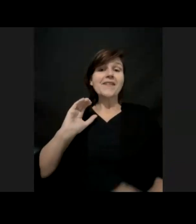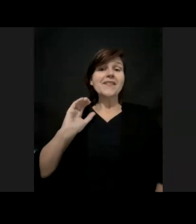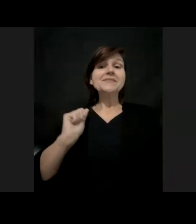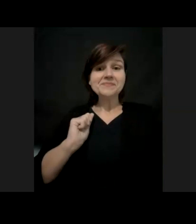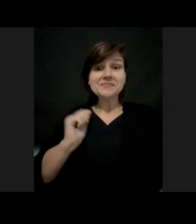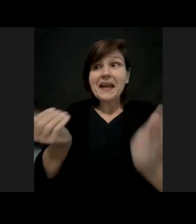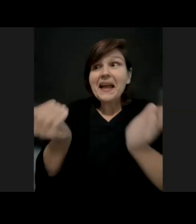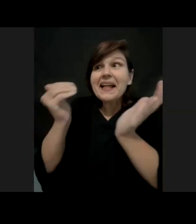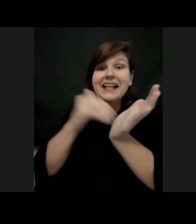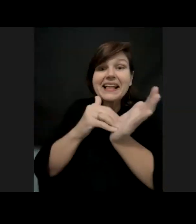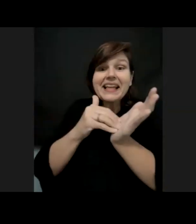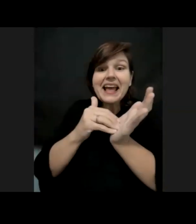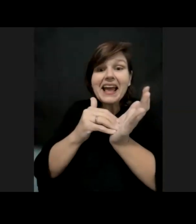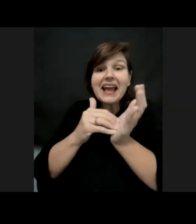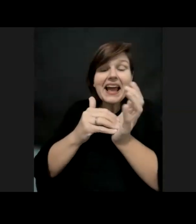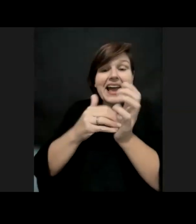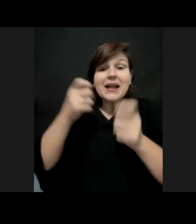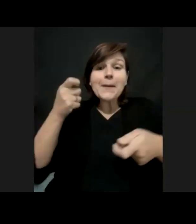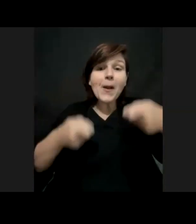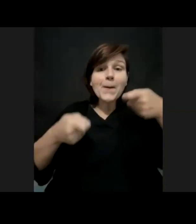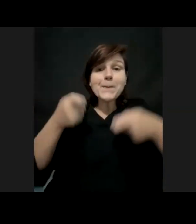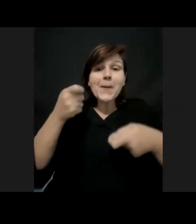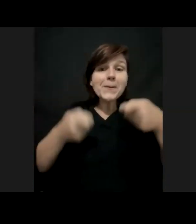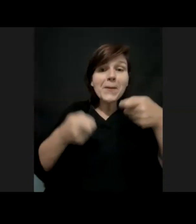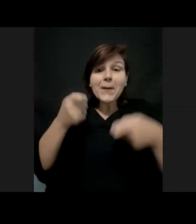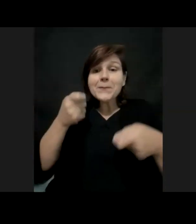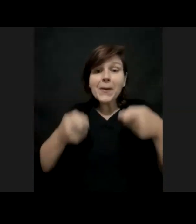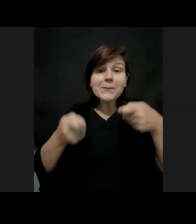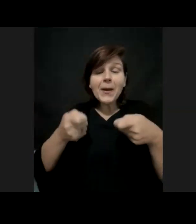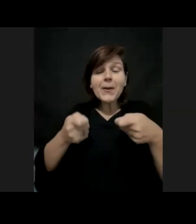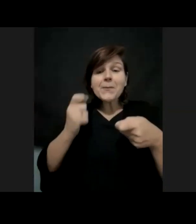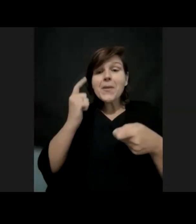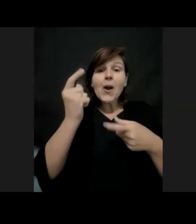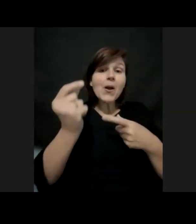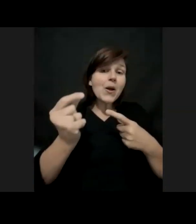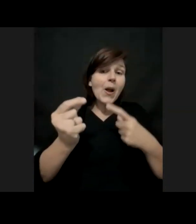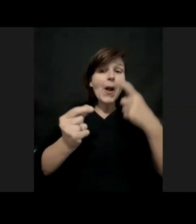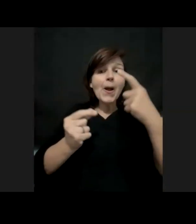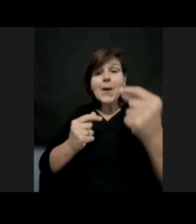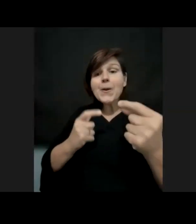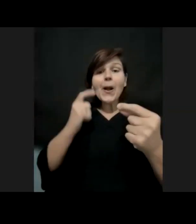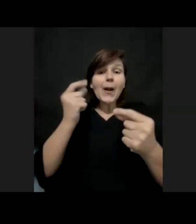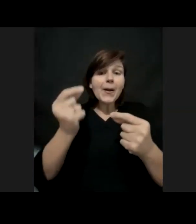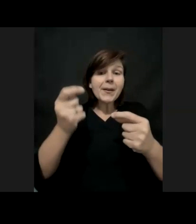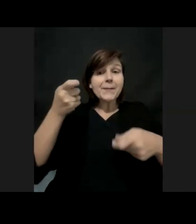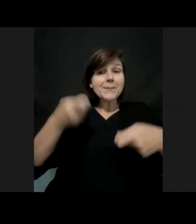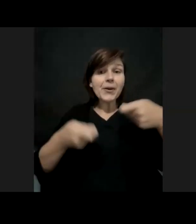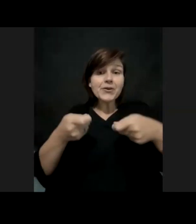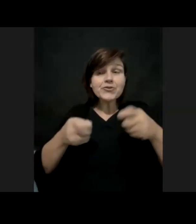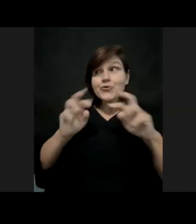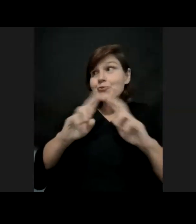Boom, boom, boom, go, go, go, boom, boom, boom, boom, boom, boom. Are you ready? Are you steady?